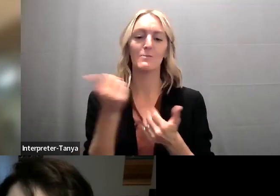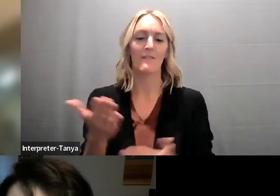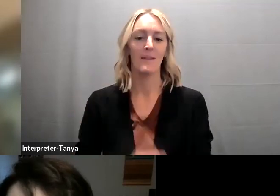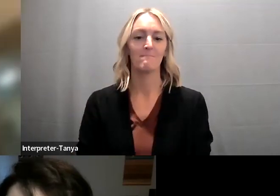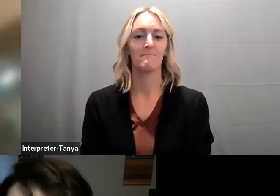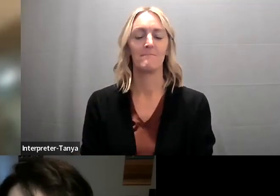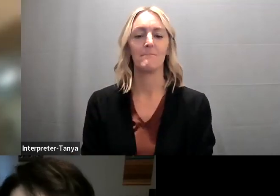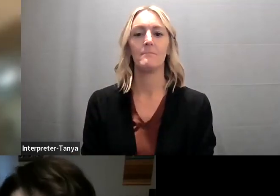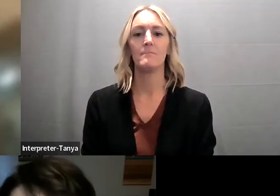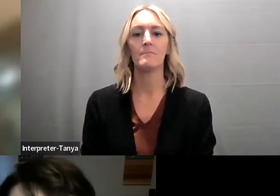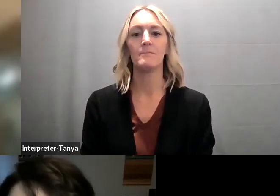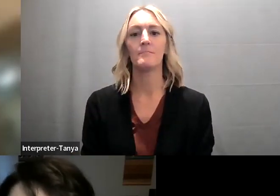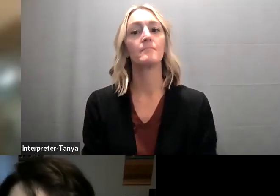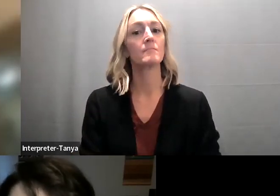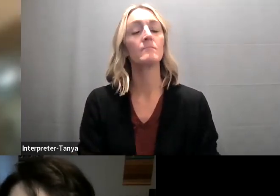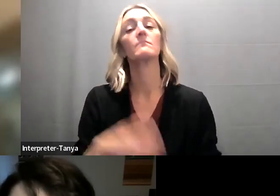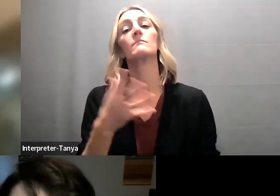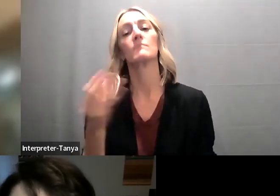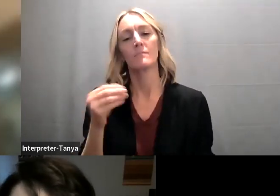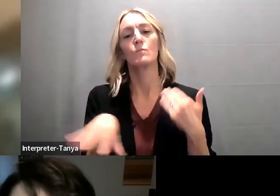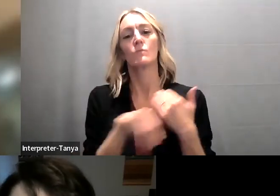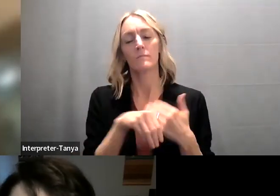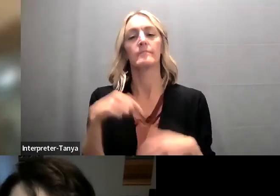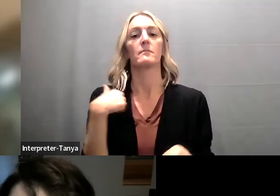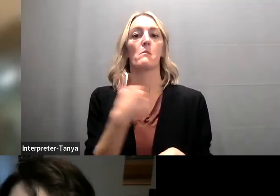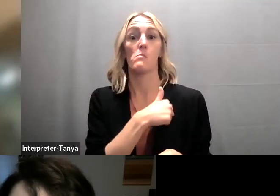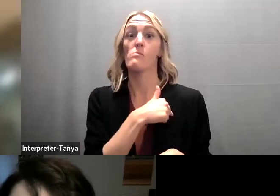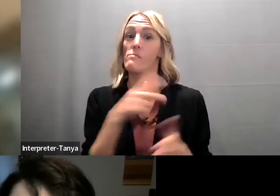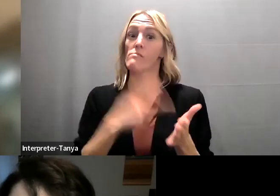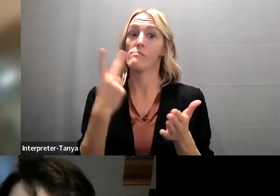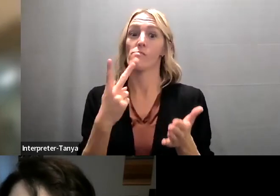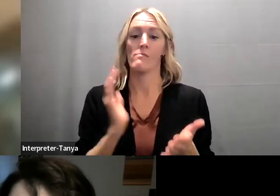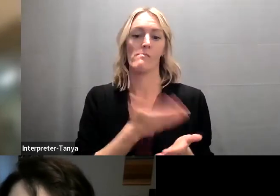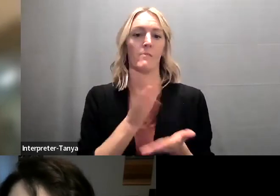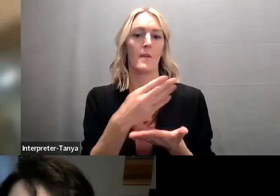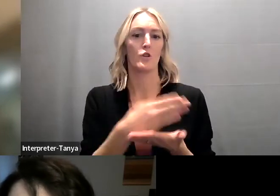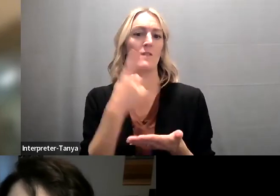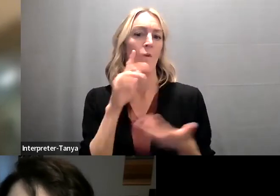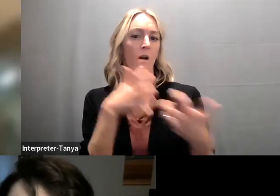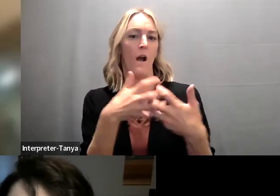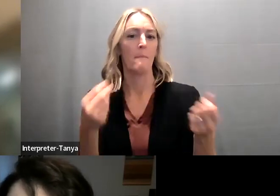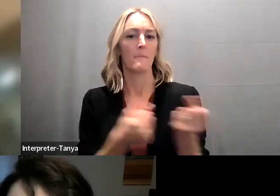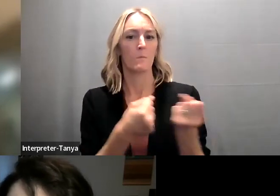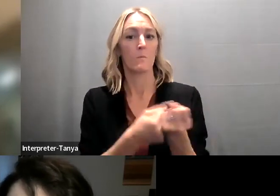We also doubled up our budgets for accommodation and supports because we wanted to engage consumers